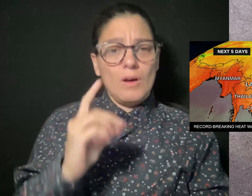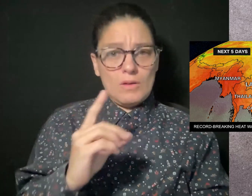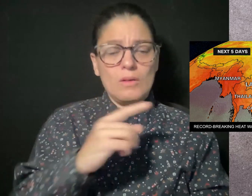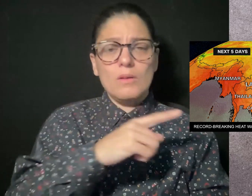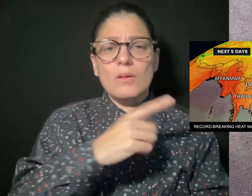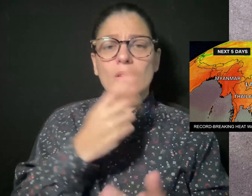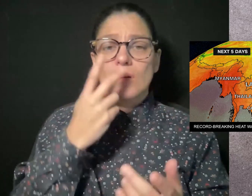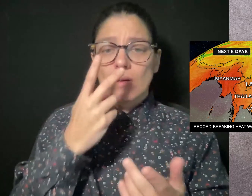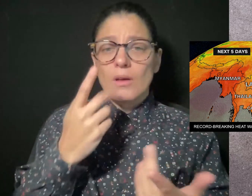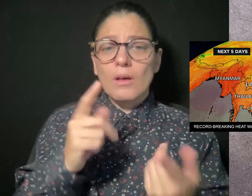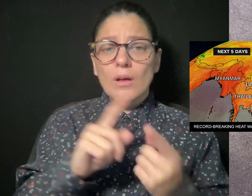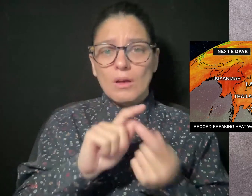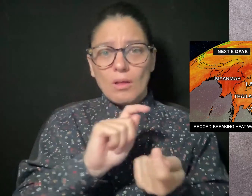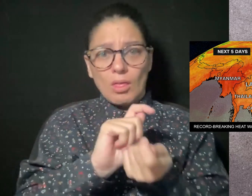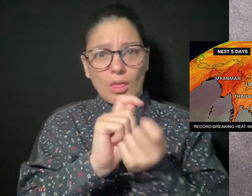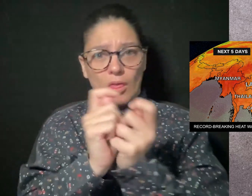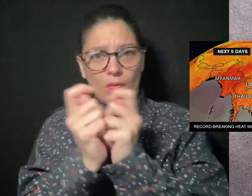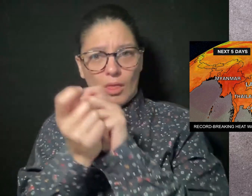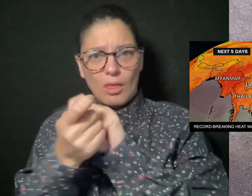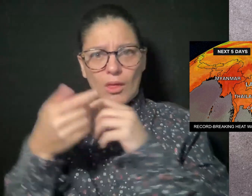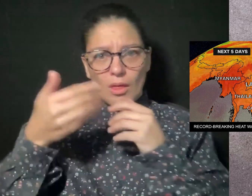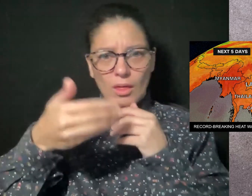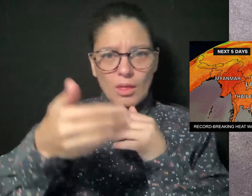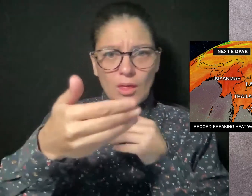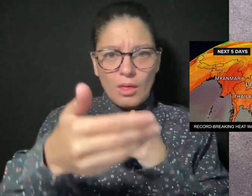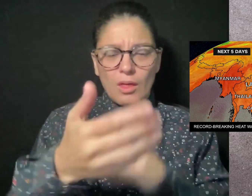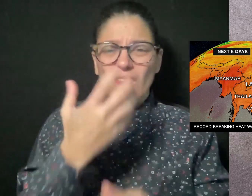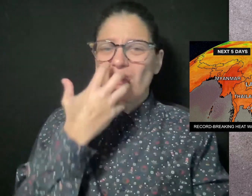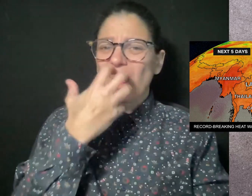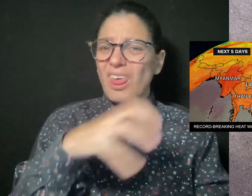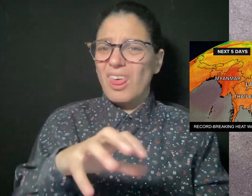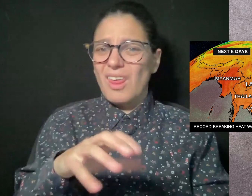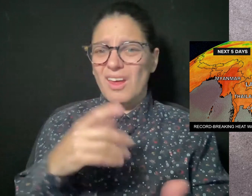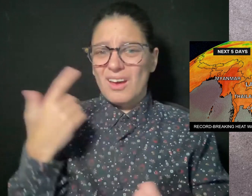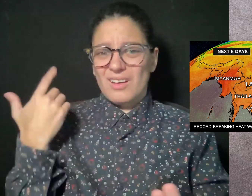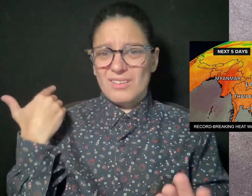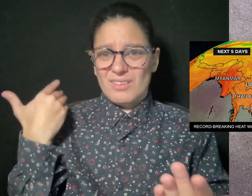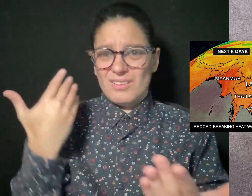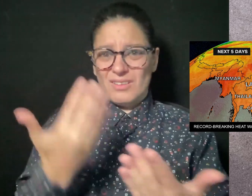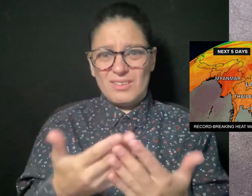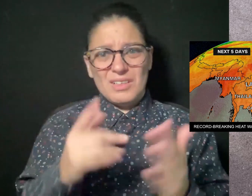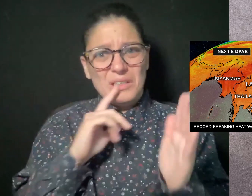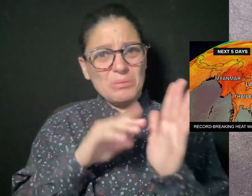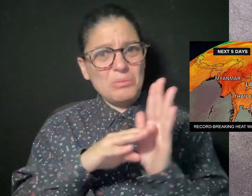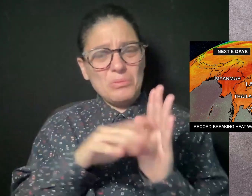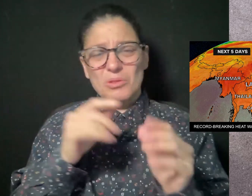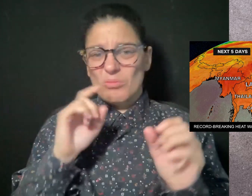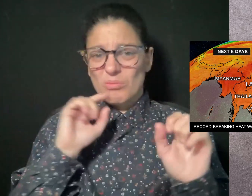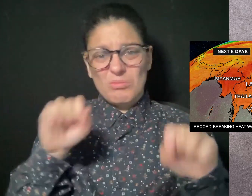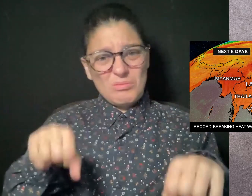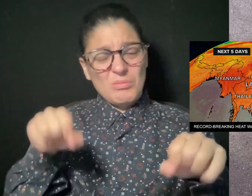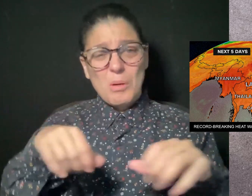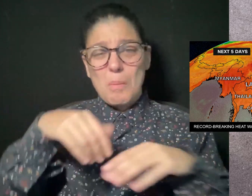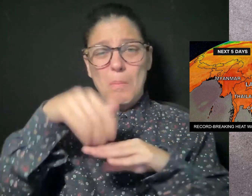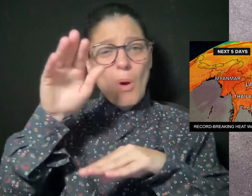according to a Harvard University study unprecedented heat events are becoming more likely as the